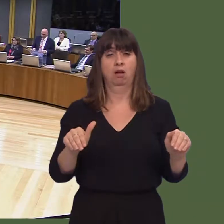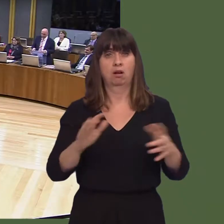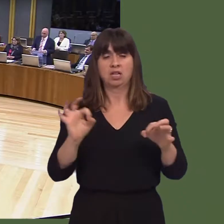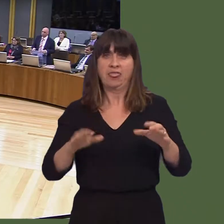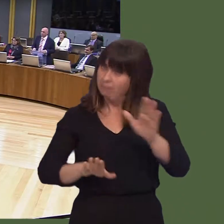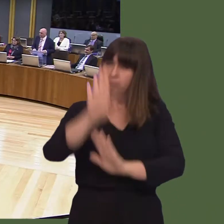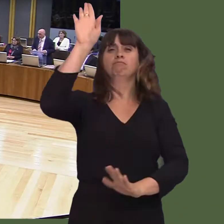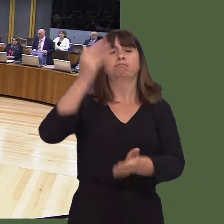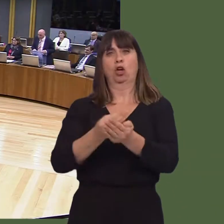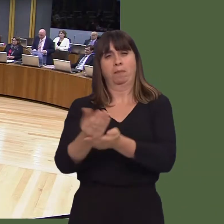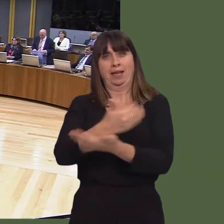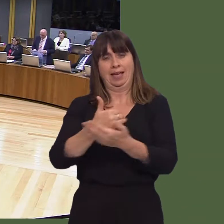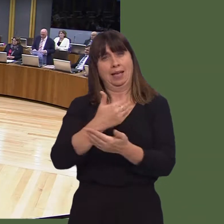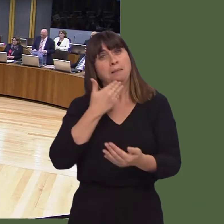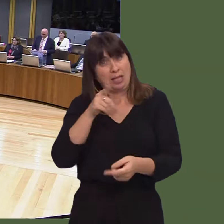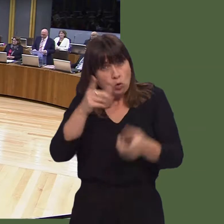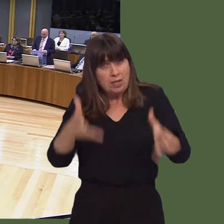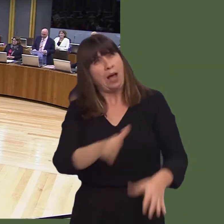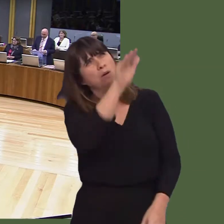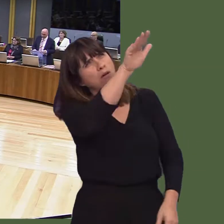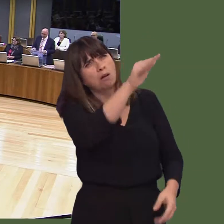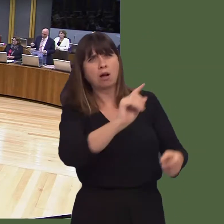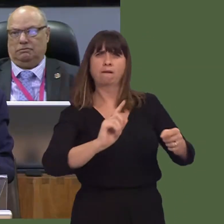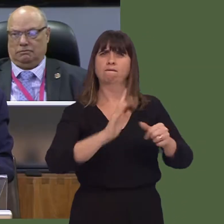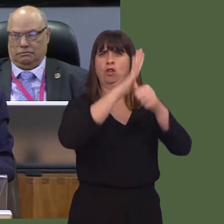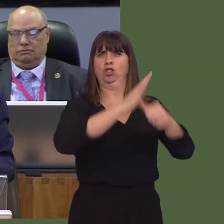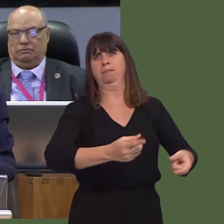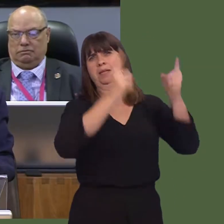Minister to rethink this local government funding settlement so that we have one that